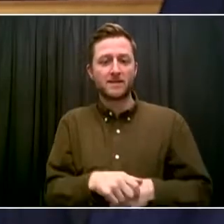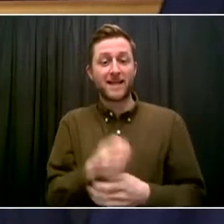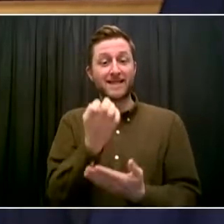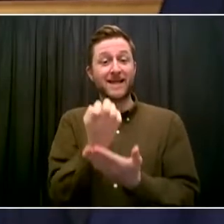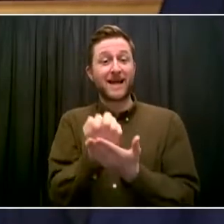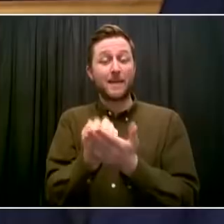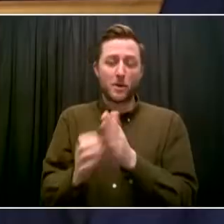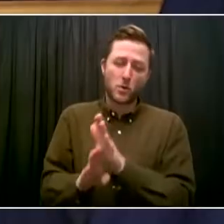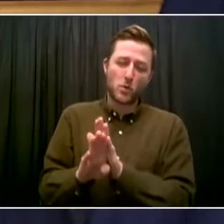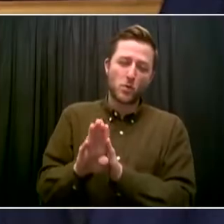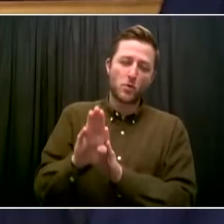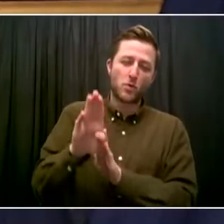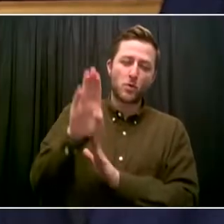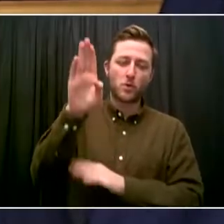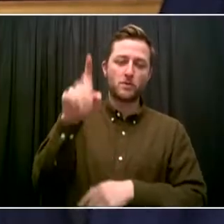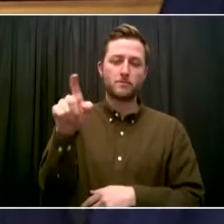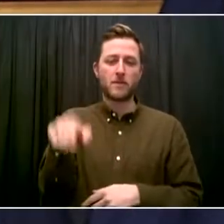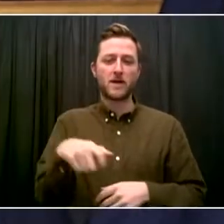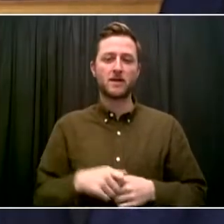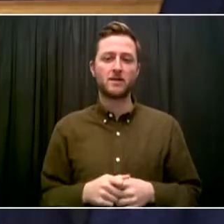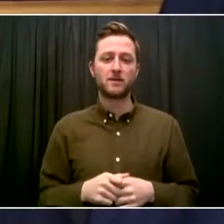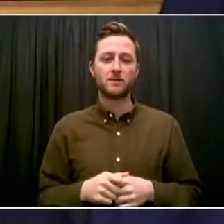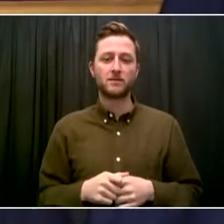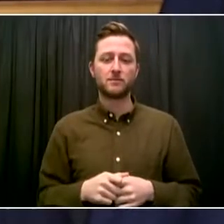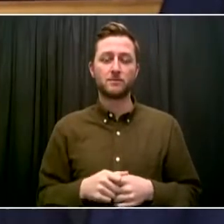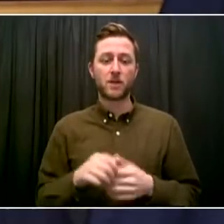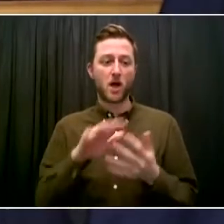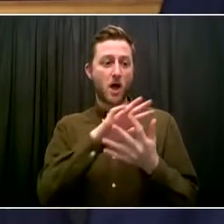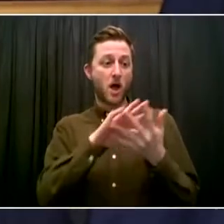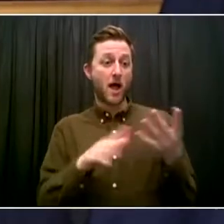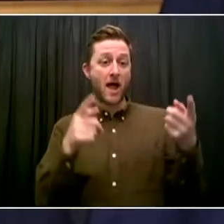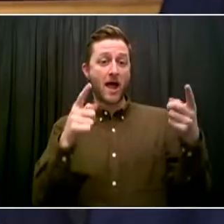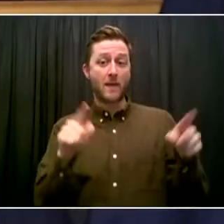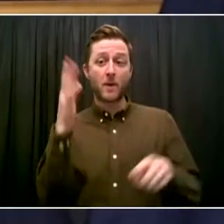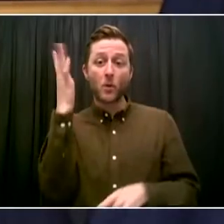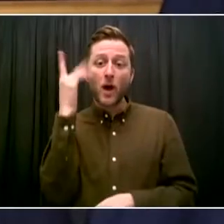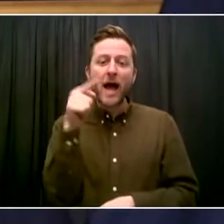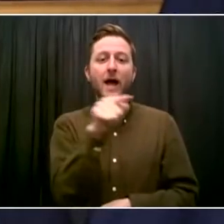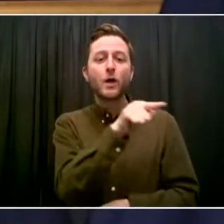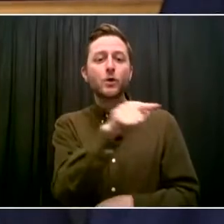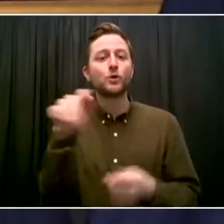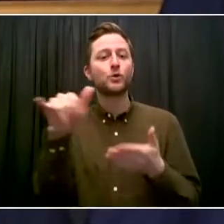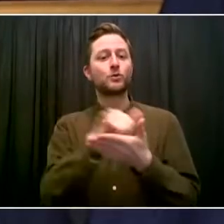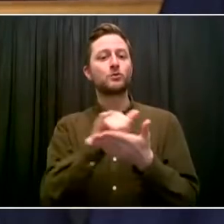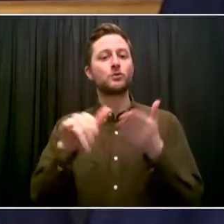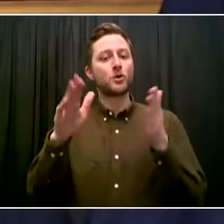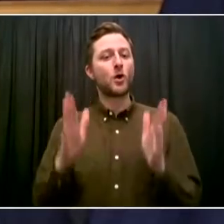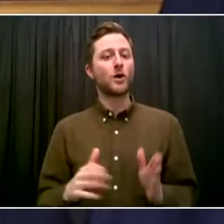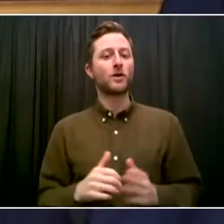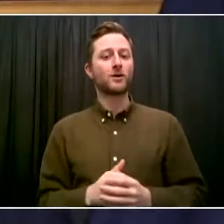BUSINESSES AND T GEOUR ECONOMY UP AND OPERATING. YOUR ACTIONS